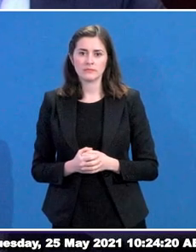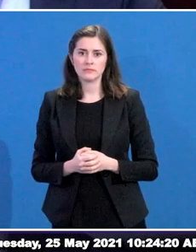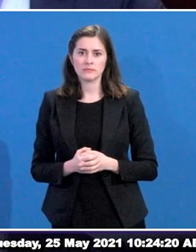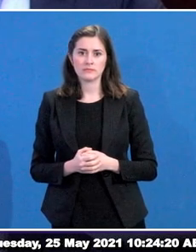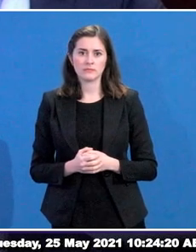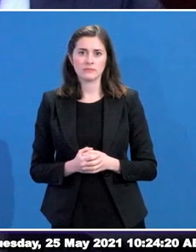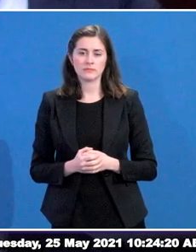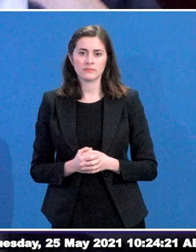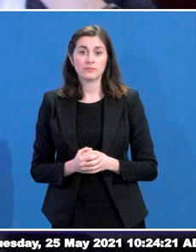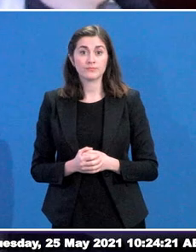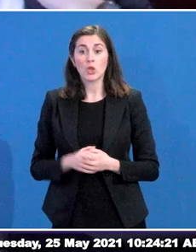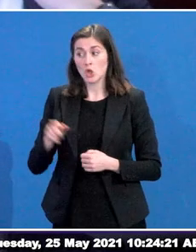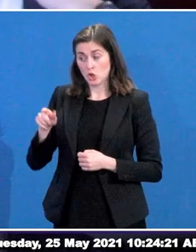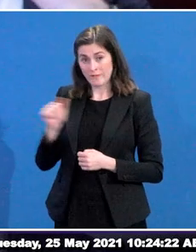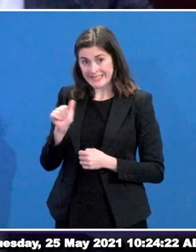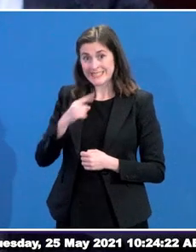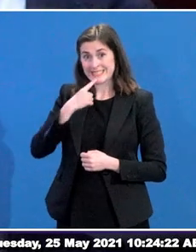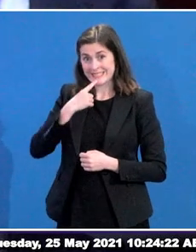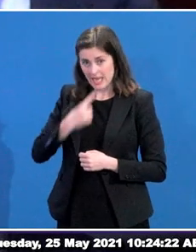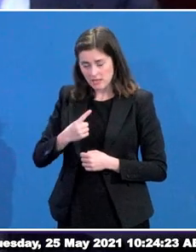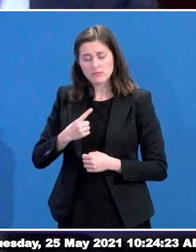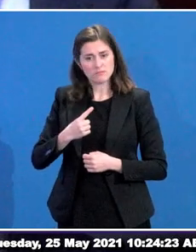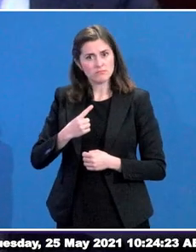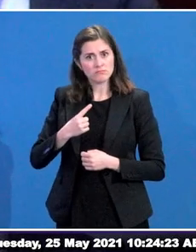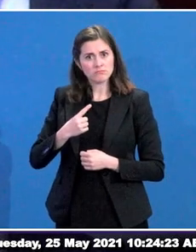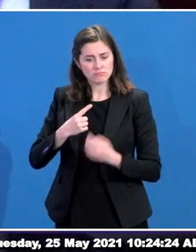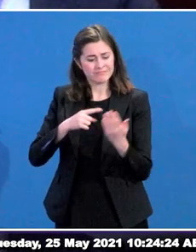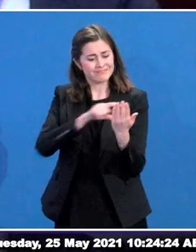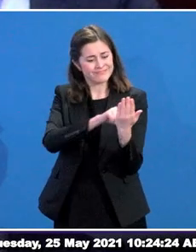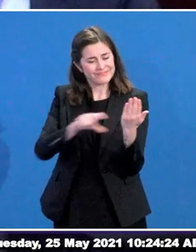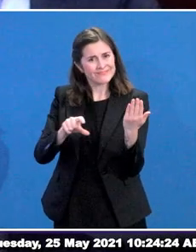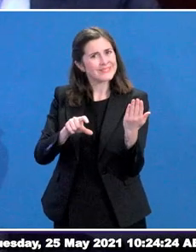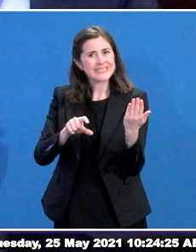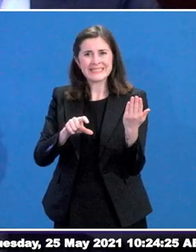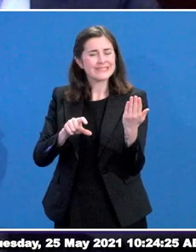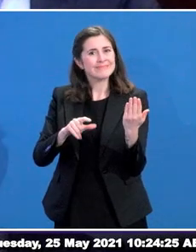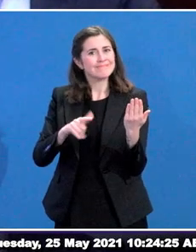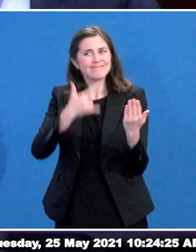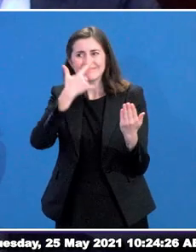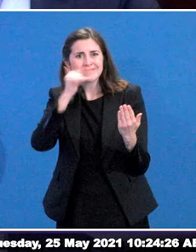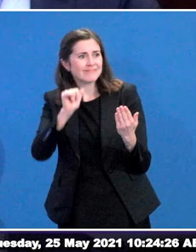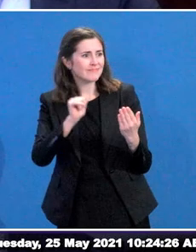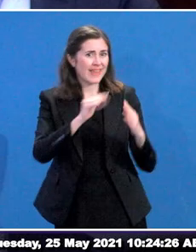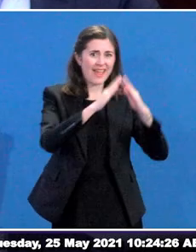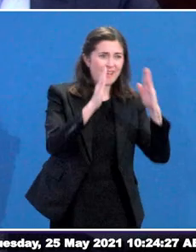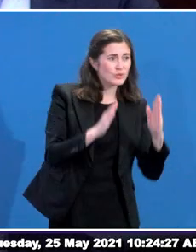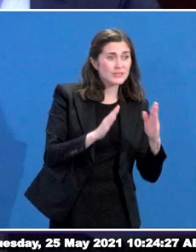So you have told the Royal Commission here that in your opinion, things did not improve in the house in 2019.